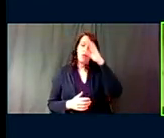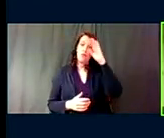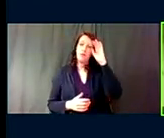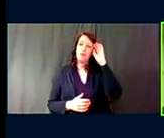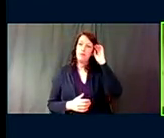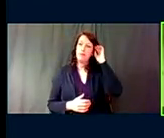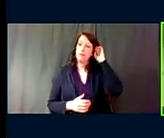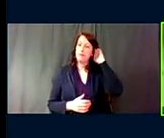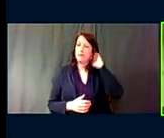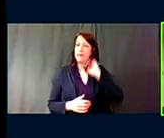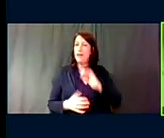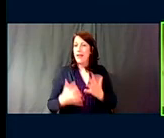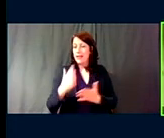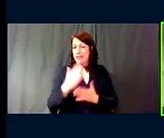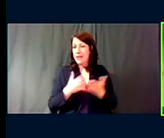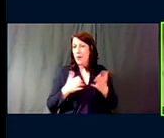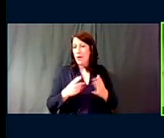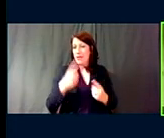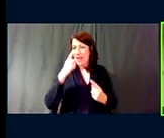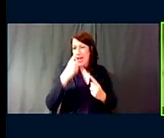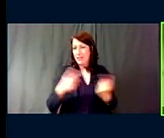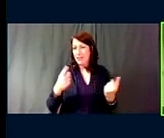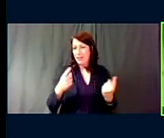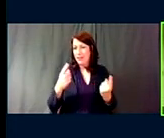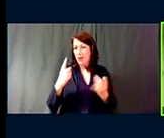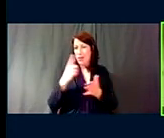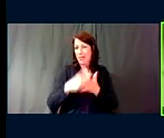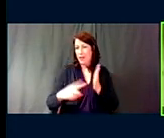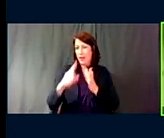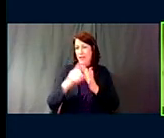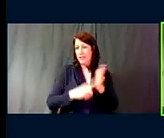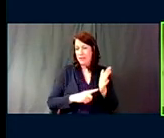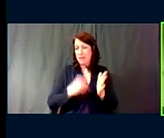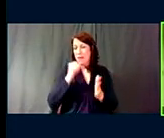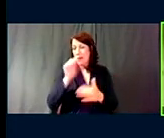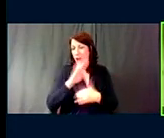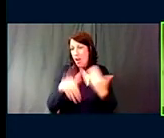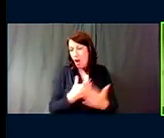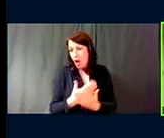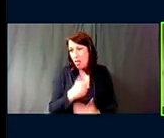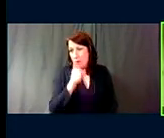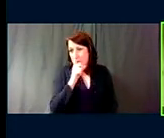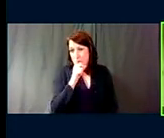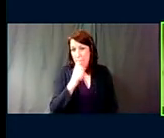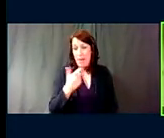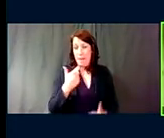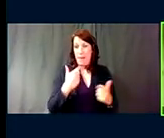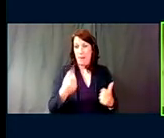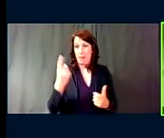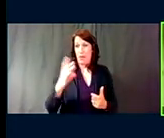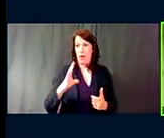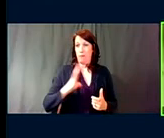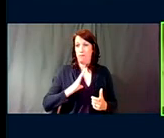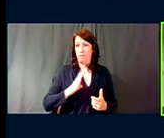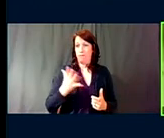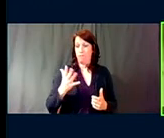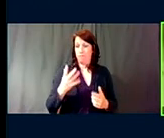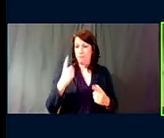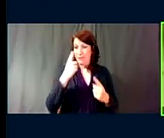IN A WAY, I DON'T DISAGREE, OR DISAGREE WITH SOME BUT NOT ALL.